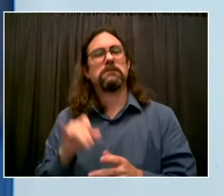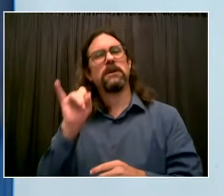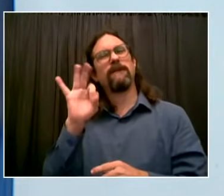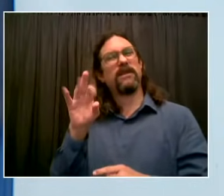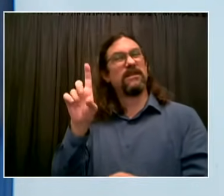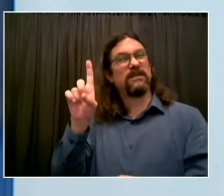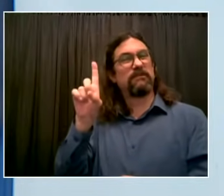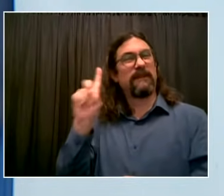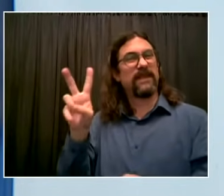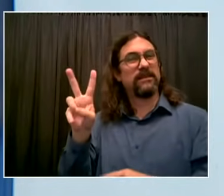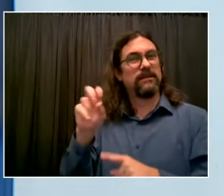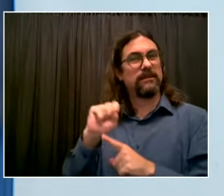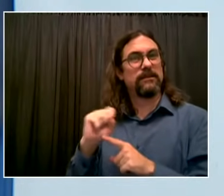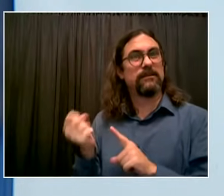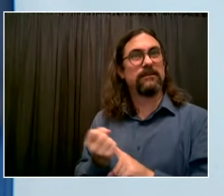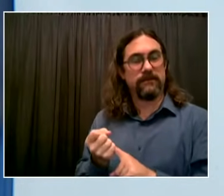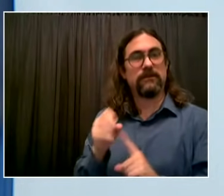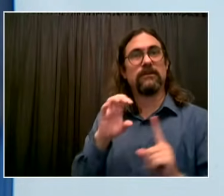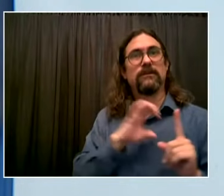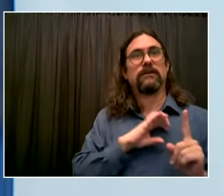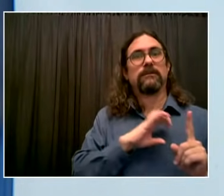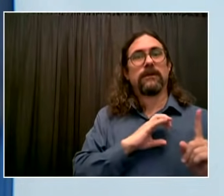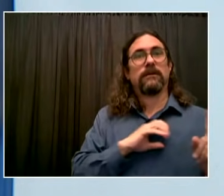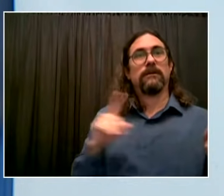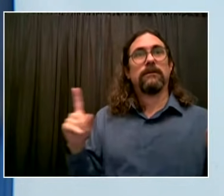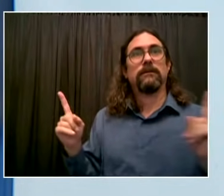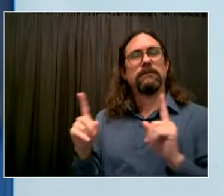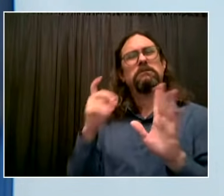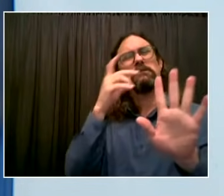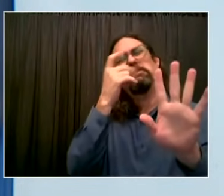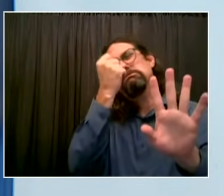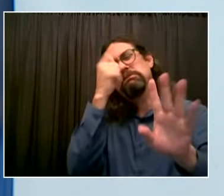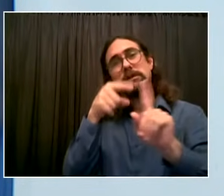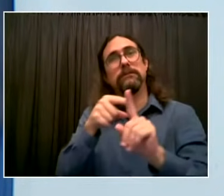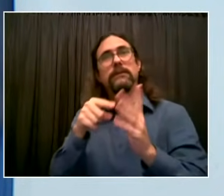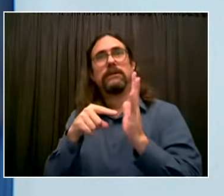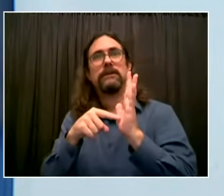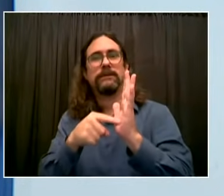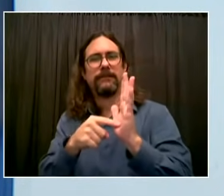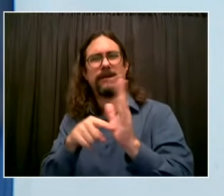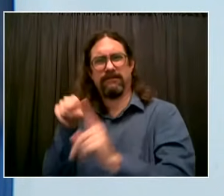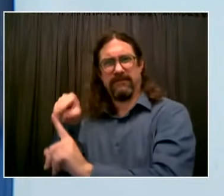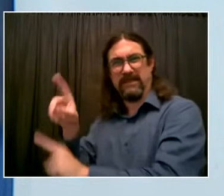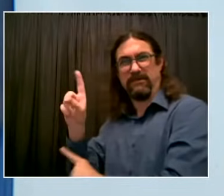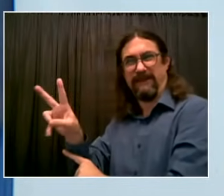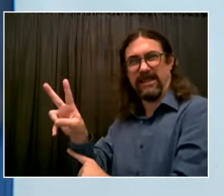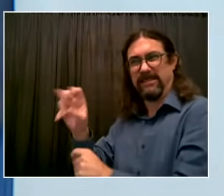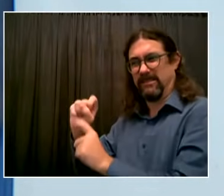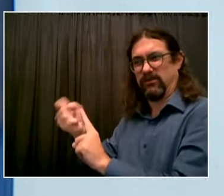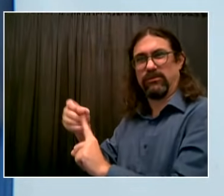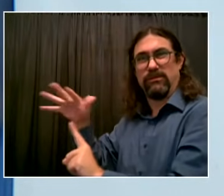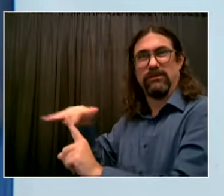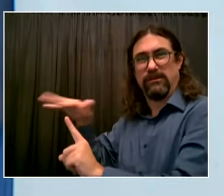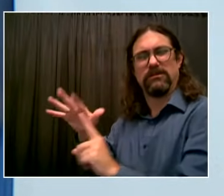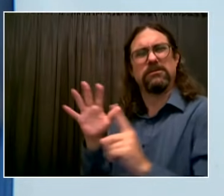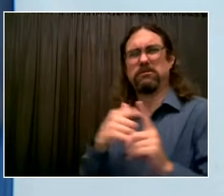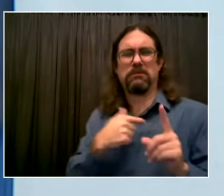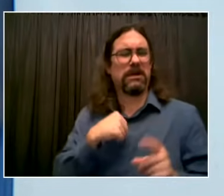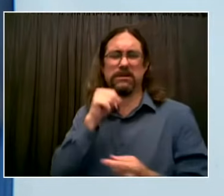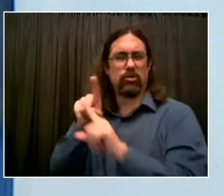COMPLAINING AGAINST, THE SAME HOUSEHOLD OR IF YOU'RE A VICTIM OF DOMESTIC VLIOENCE OR A SEX CRIME. SO THERE'S CERTAIN TIMES WE